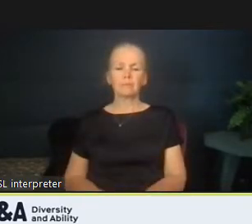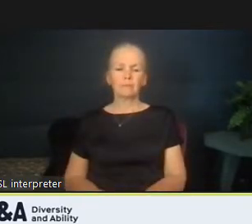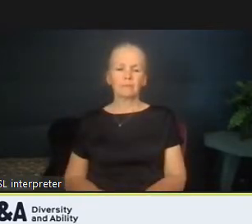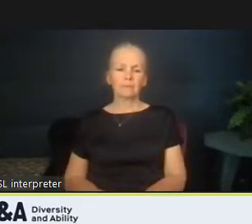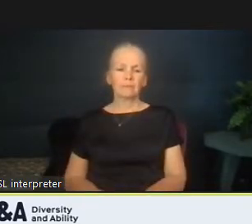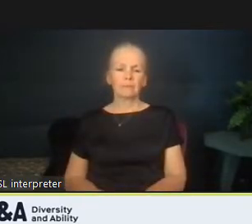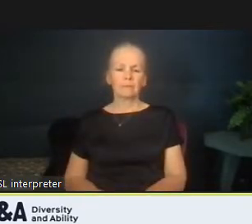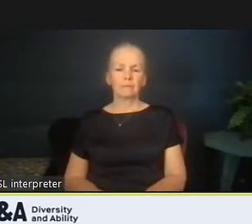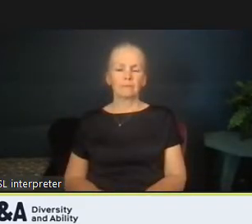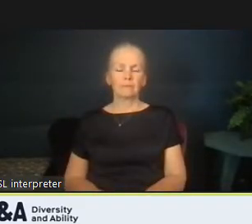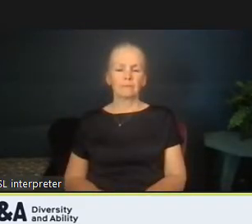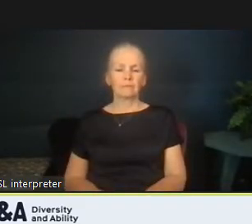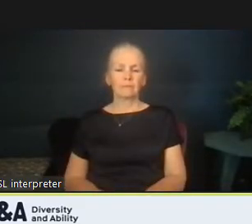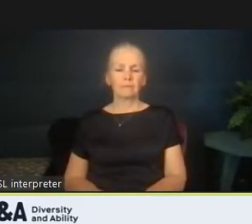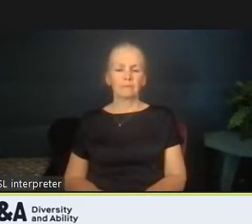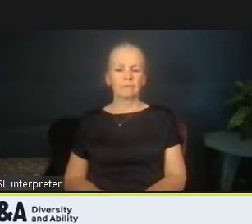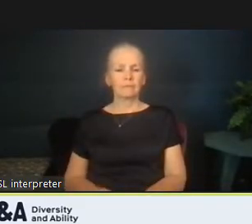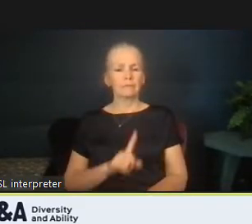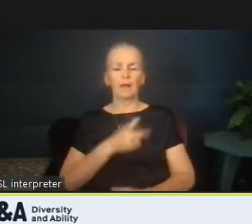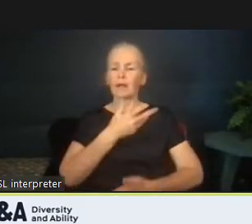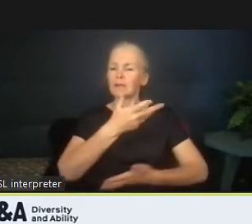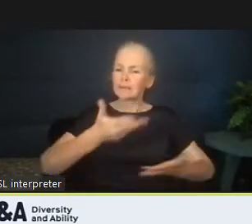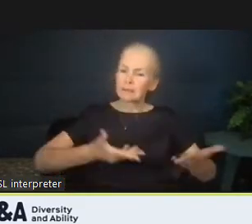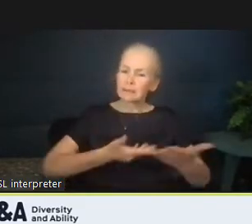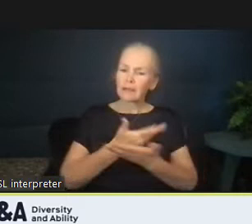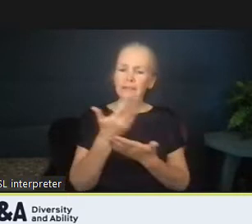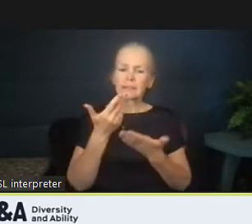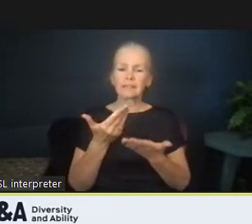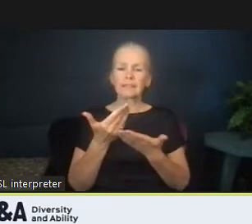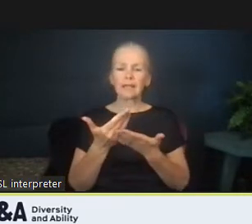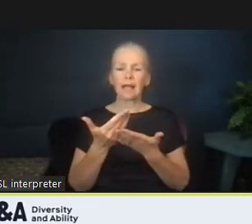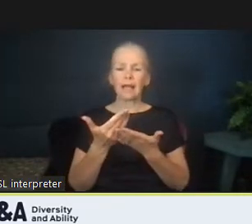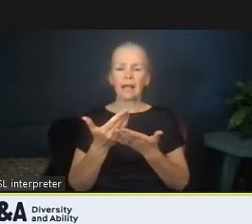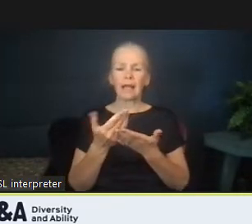But really what I'm going to be talking about today is the fact that, as a queer non binary,